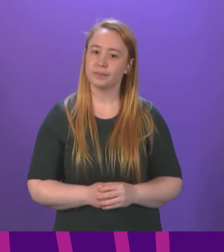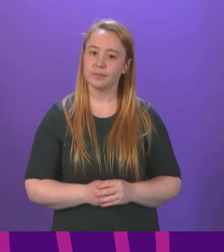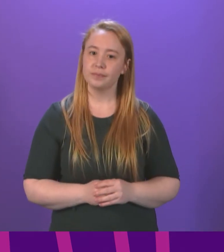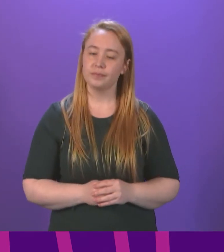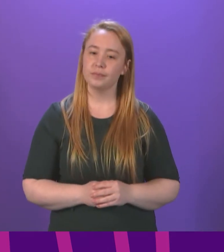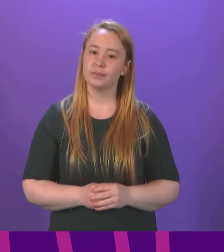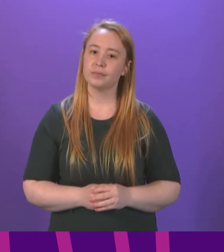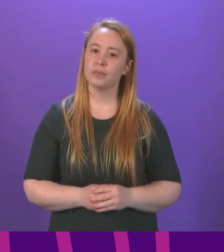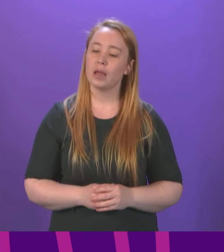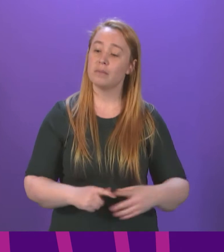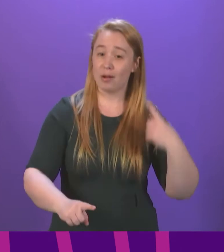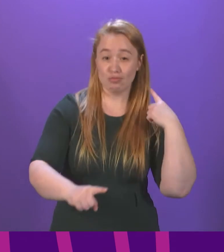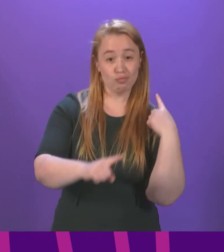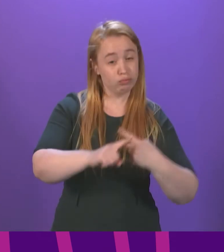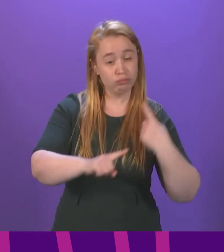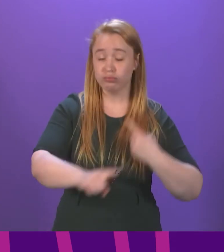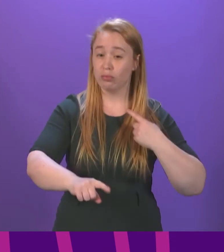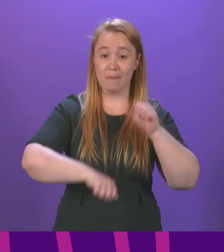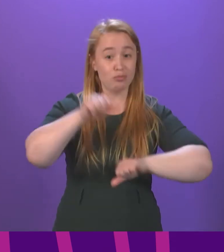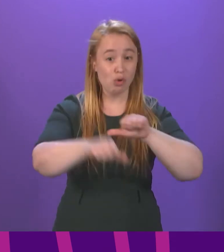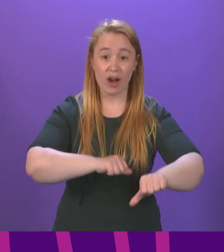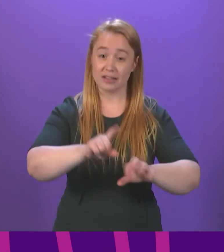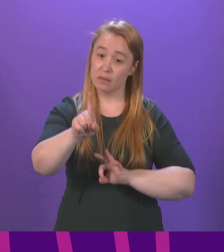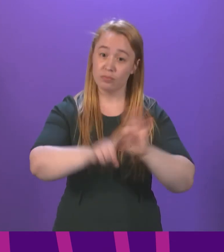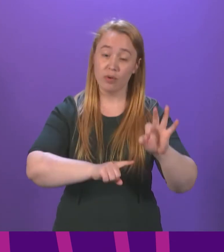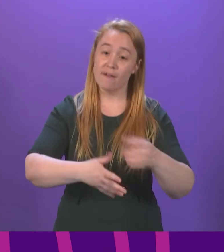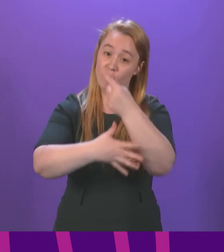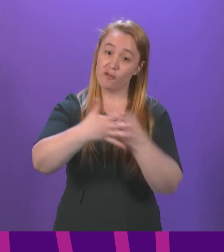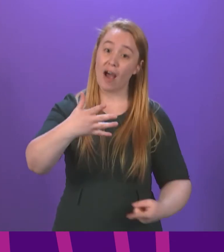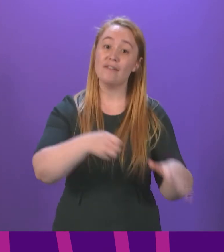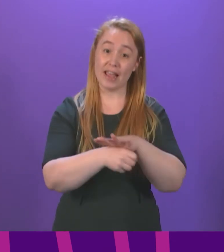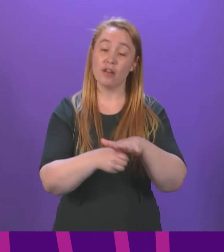We have made rapid and significant progress across all five priority areas for testing,